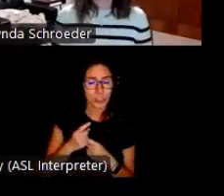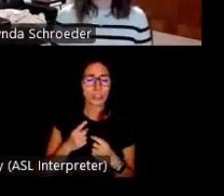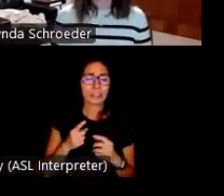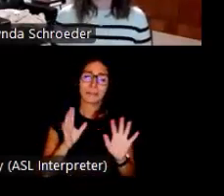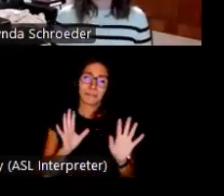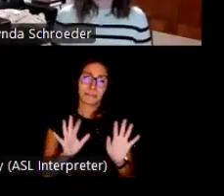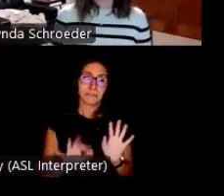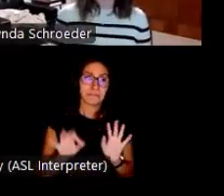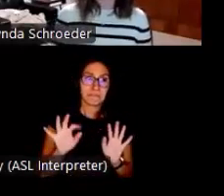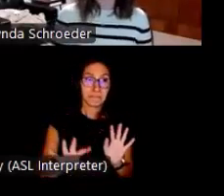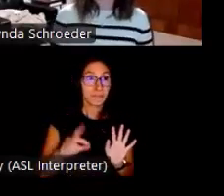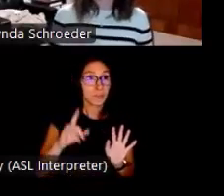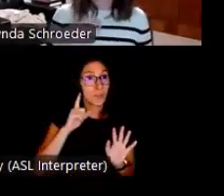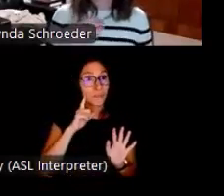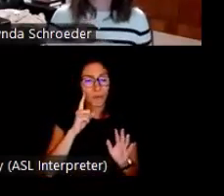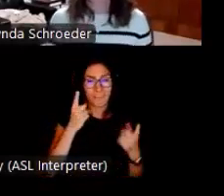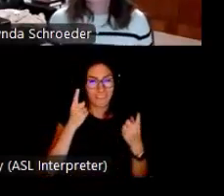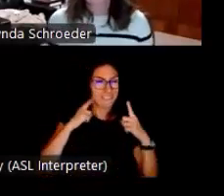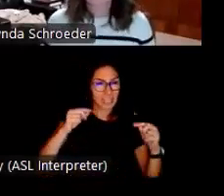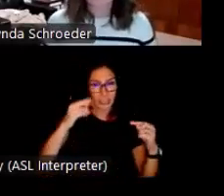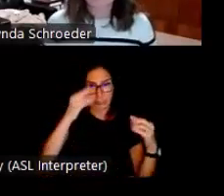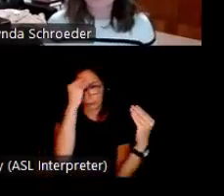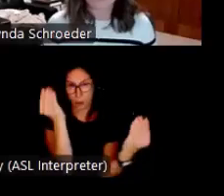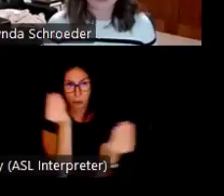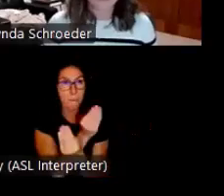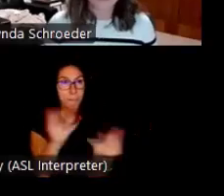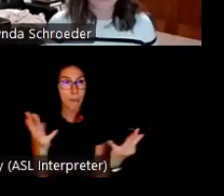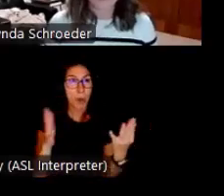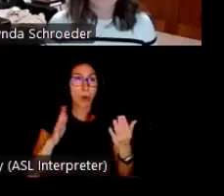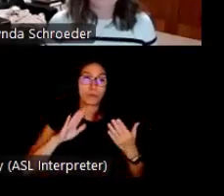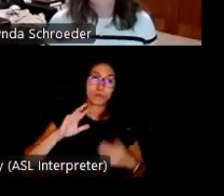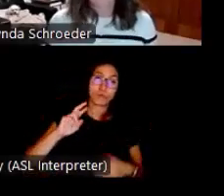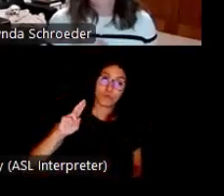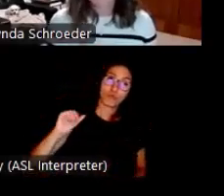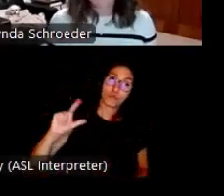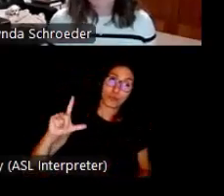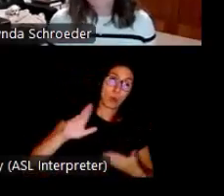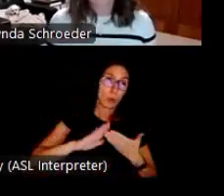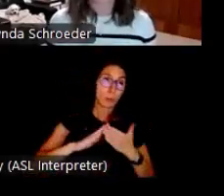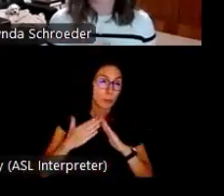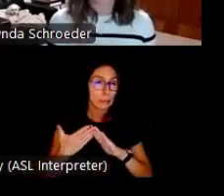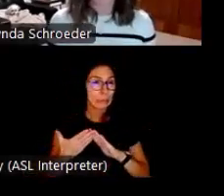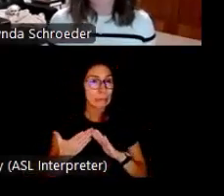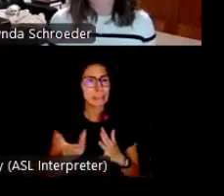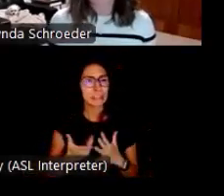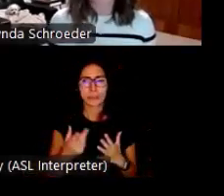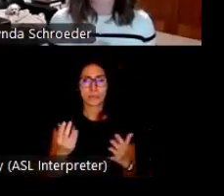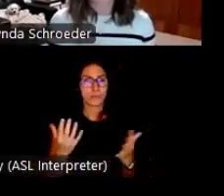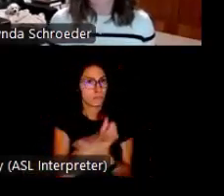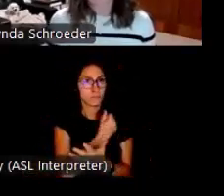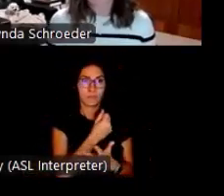with rural communities, use your trusted rural networks. Go to the schools or the churches or the community